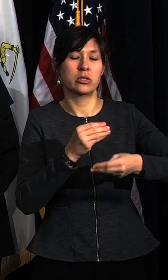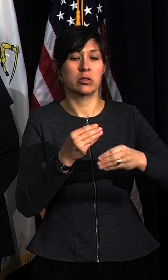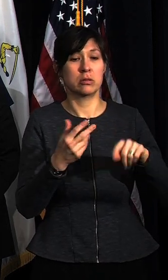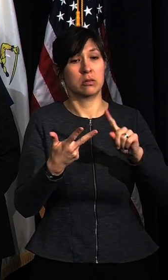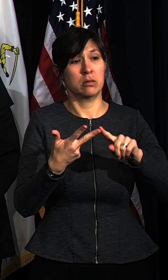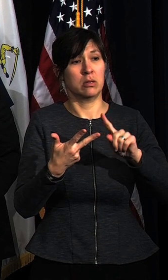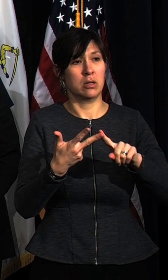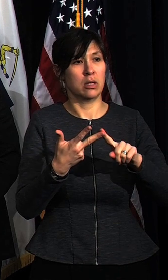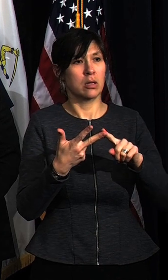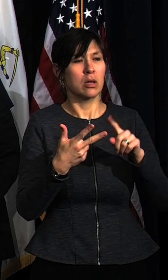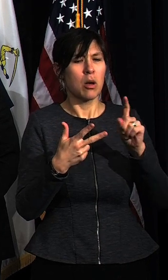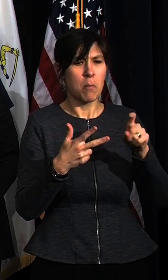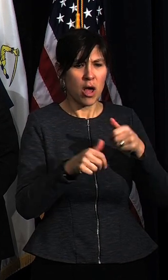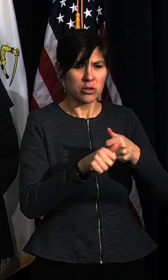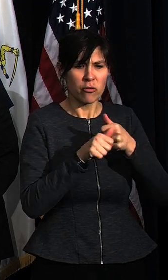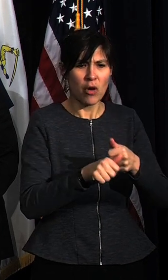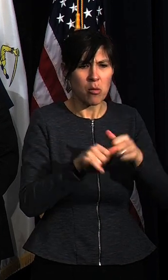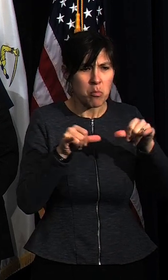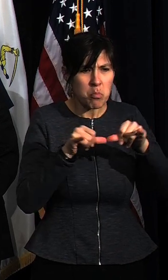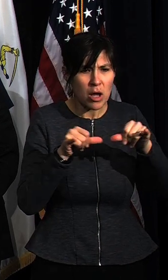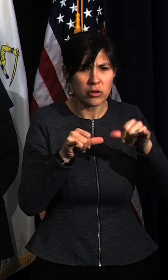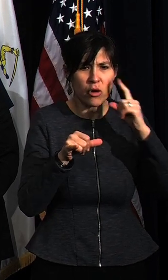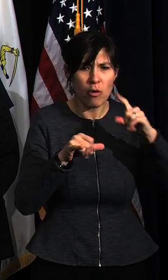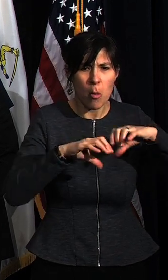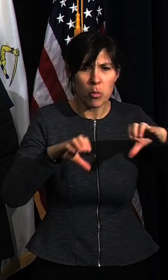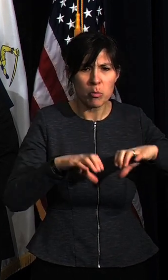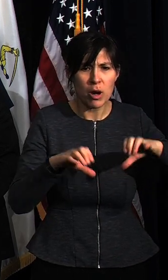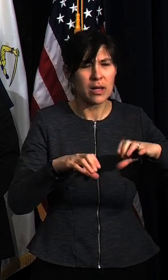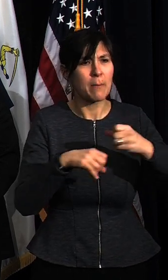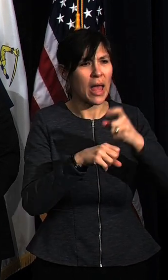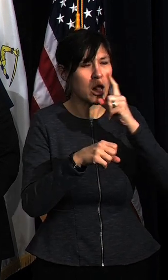and performance metrics and manage through them all the time.